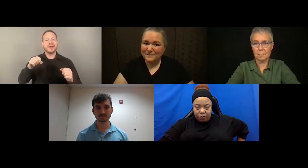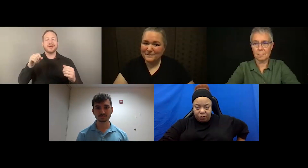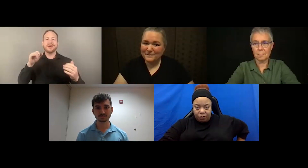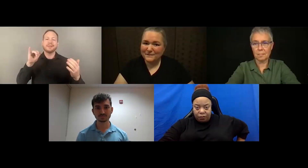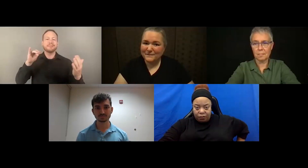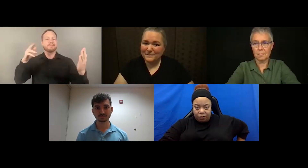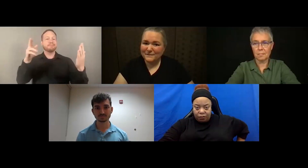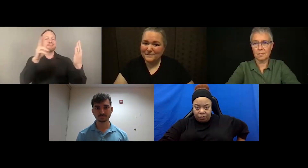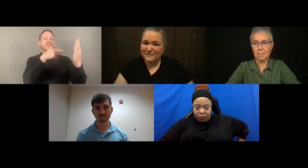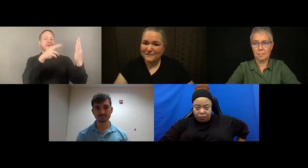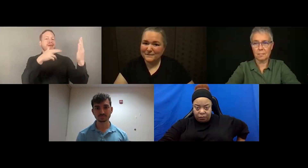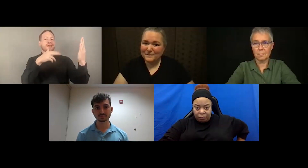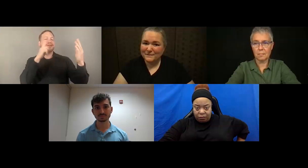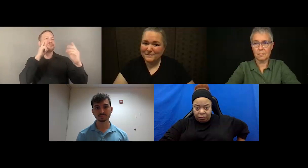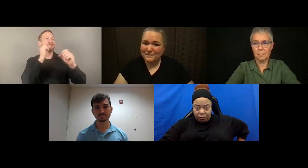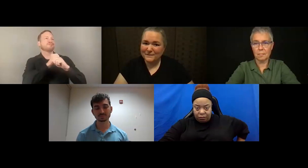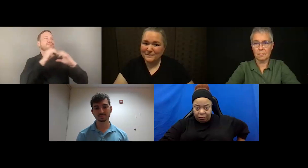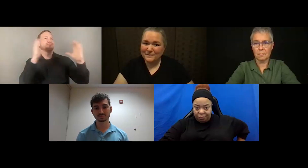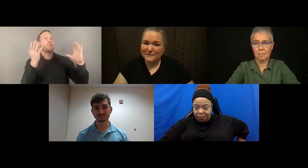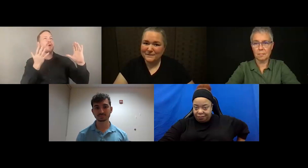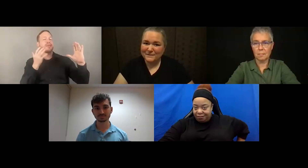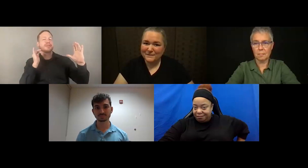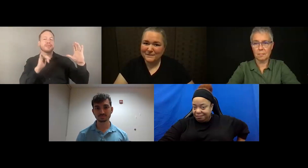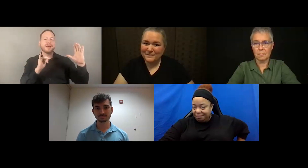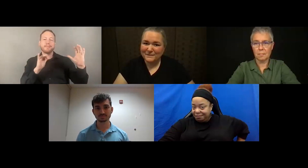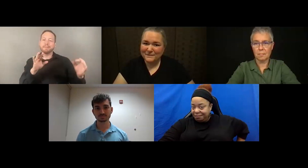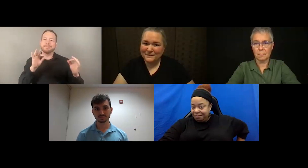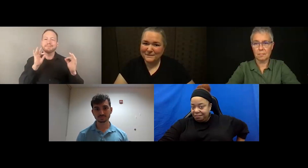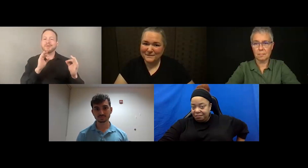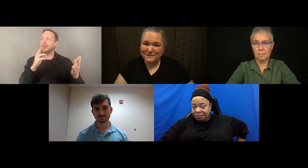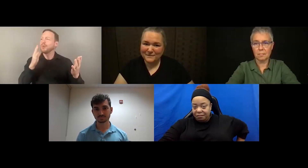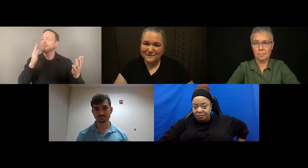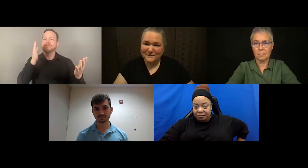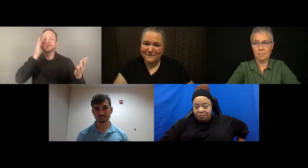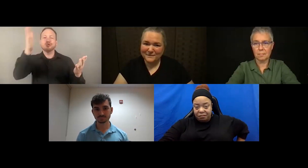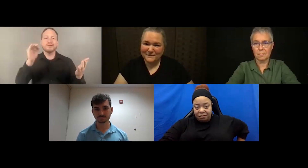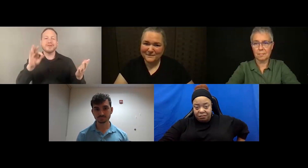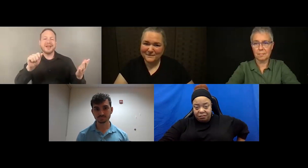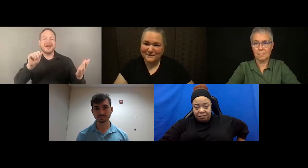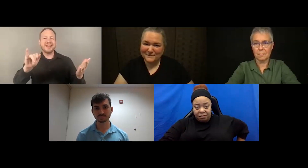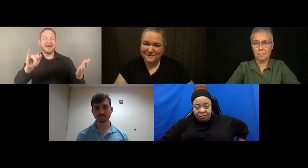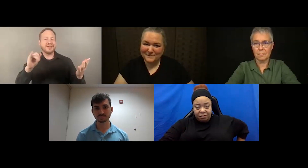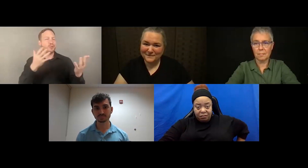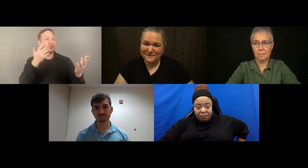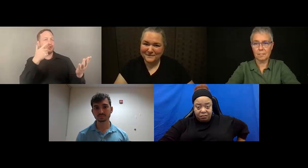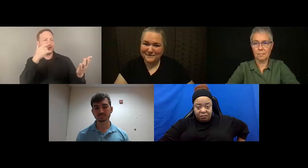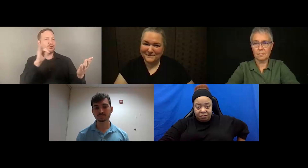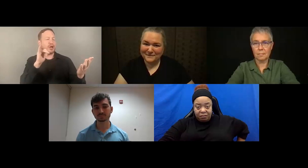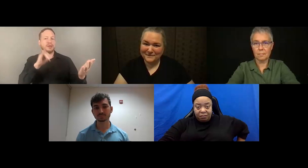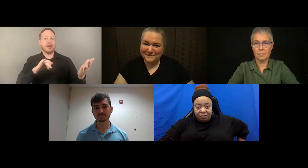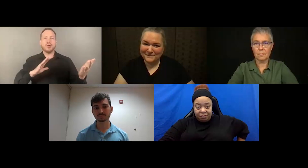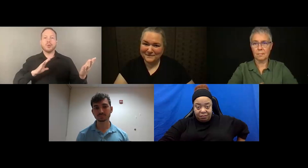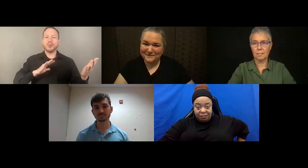using interpreting in the AI realm. If you could envision the perfect world, what would that